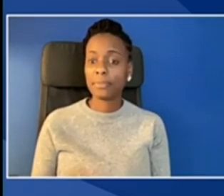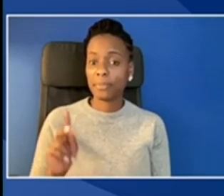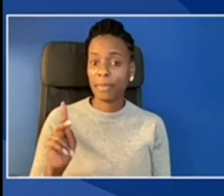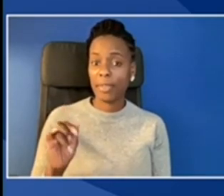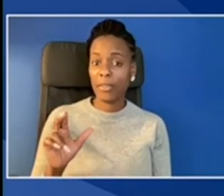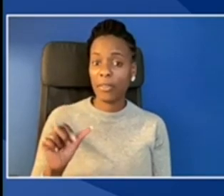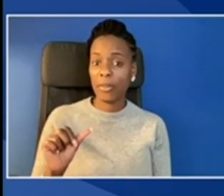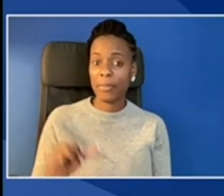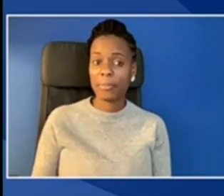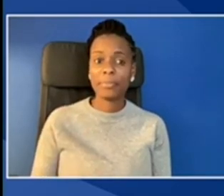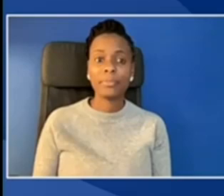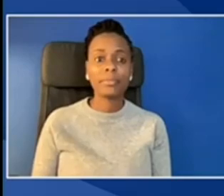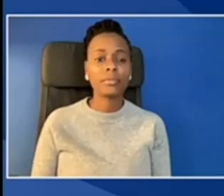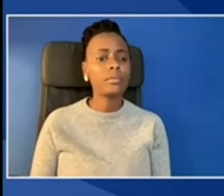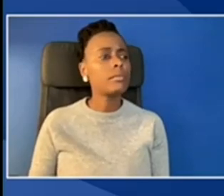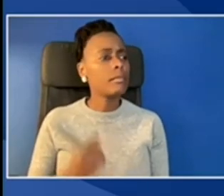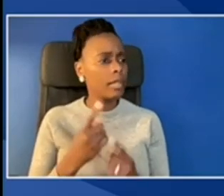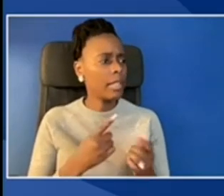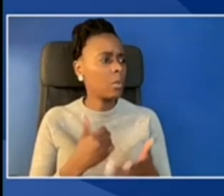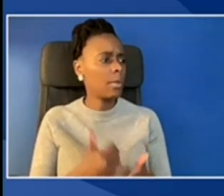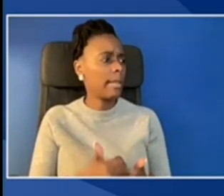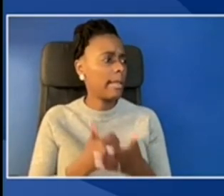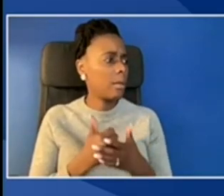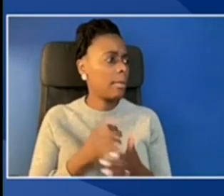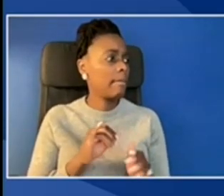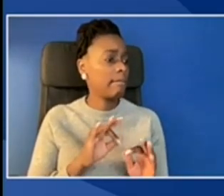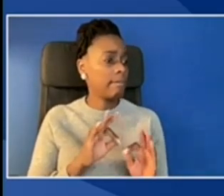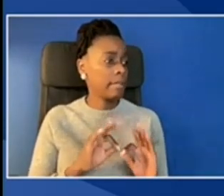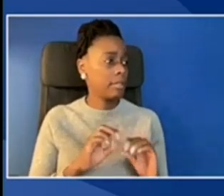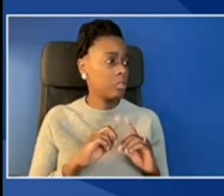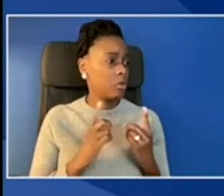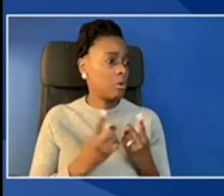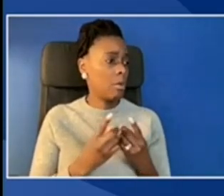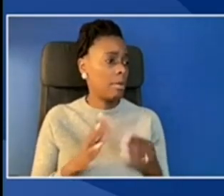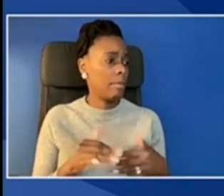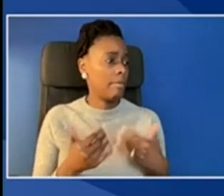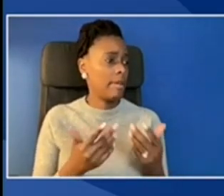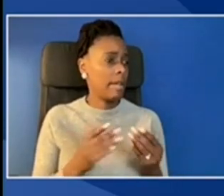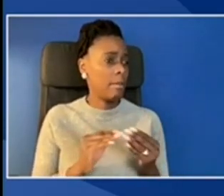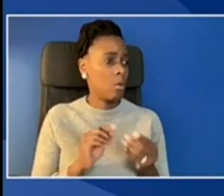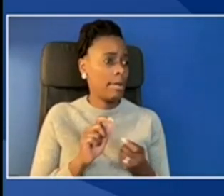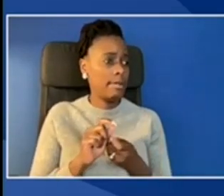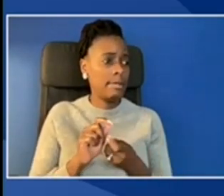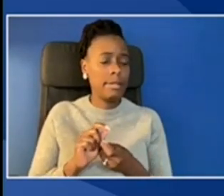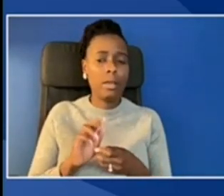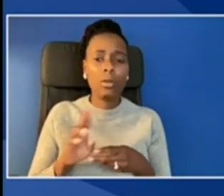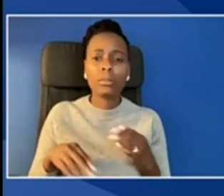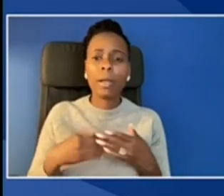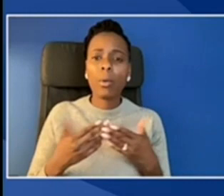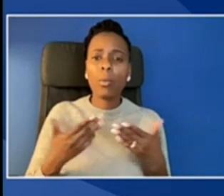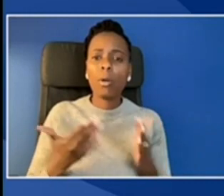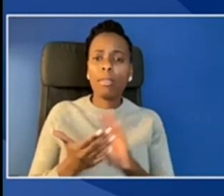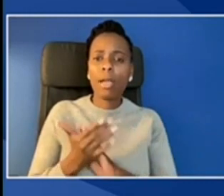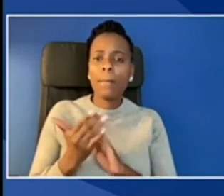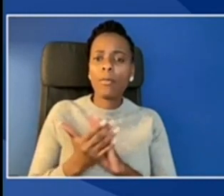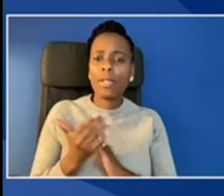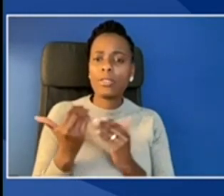I think it would be helpful for the Department to provide more detail about what it perceives its operational limits to be. I think it's hard for us on the